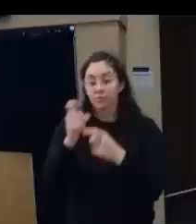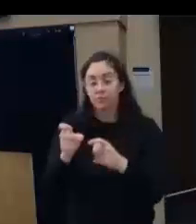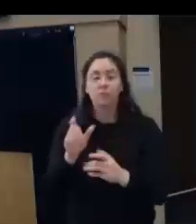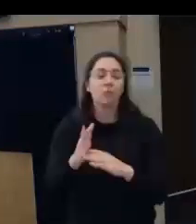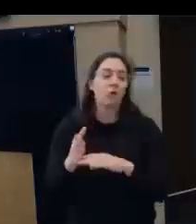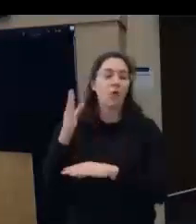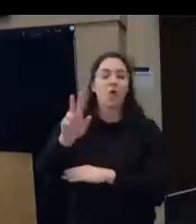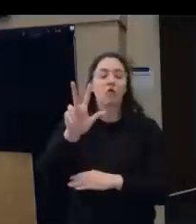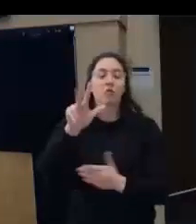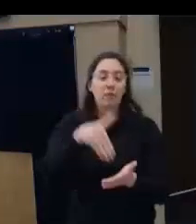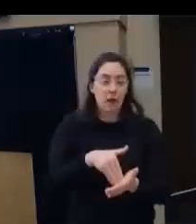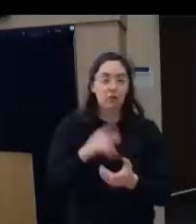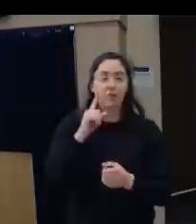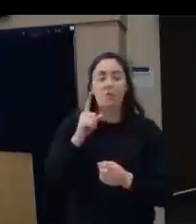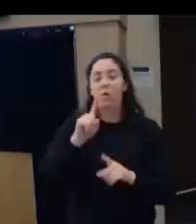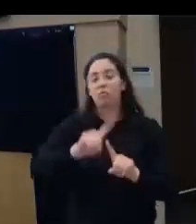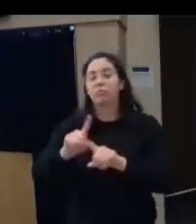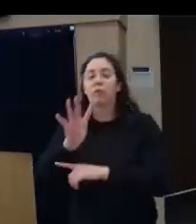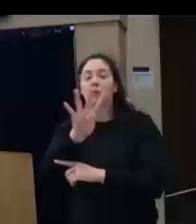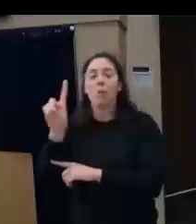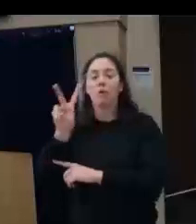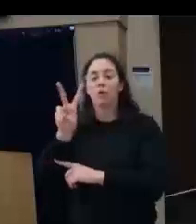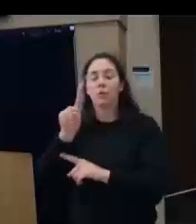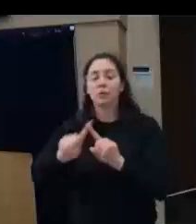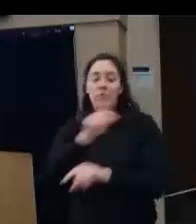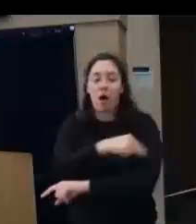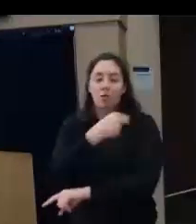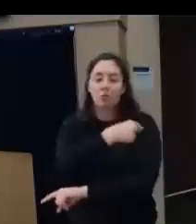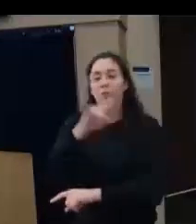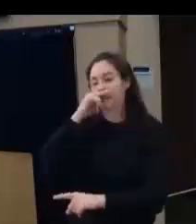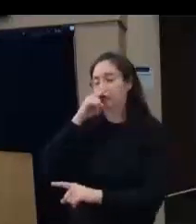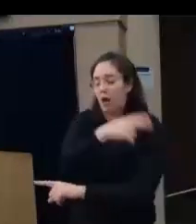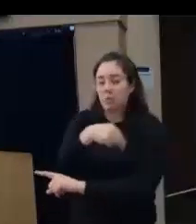from 42 pediatric hospitals so these are adults admitted to Pediatric hospitals and they looked